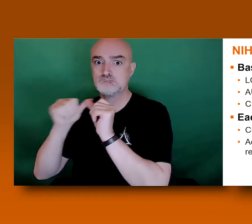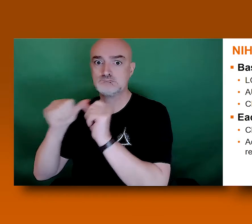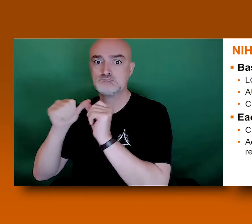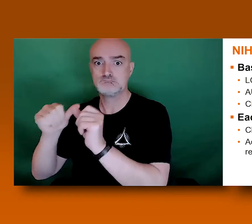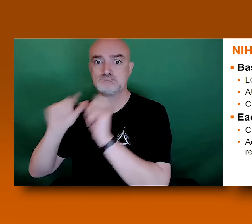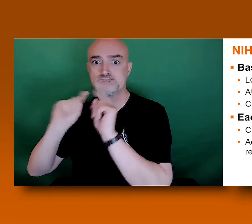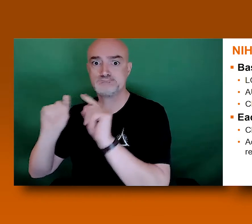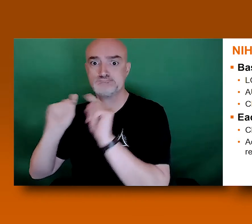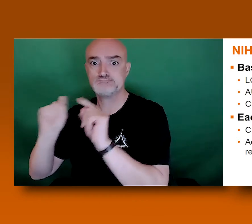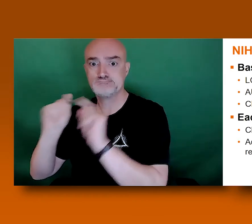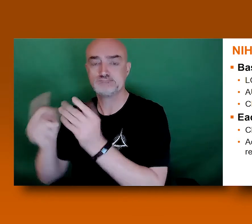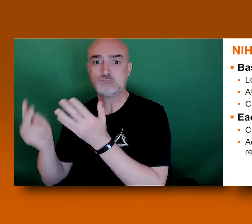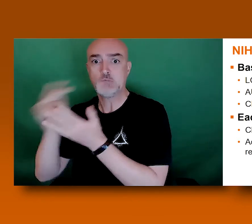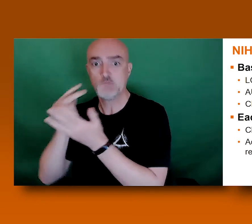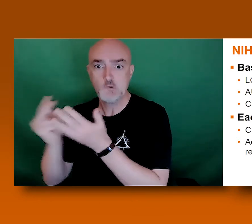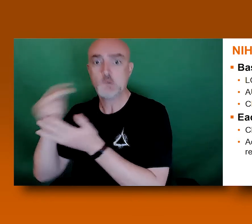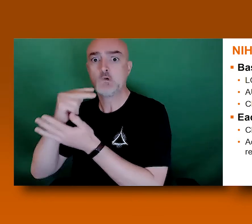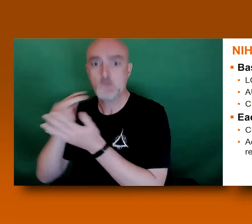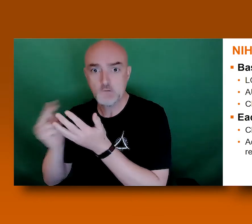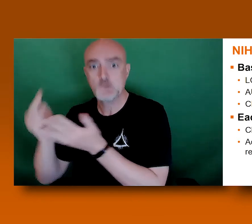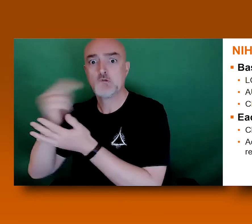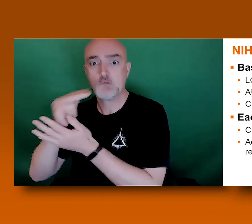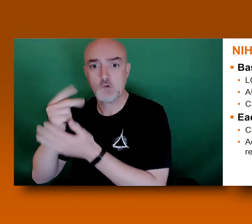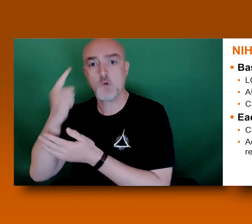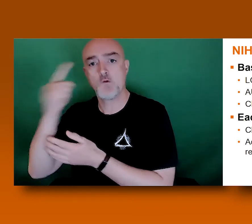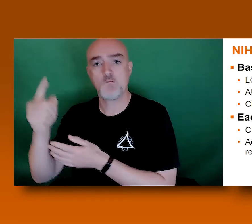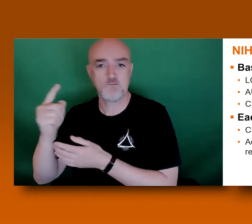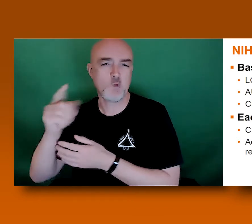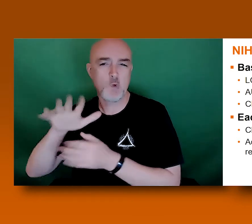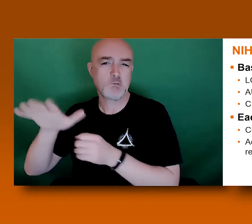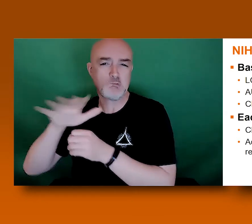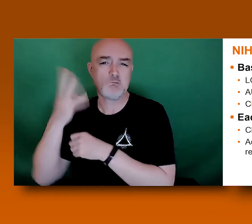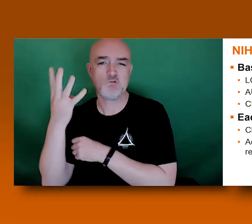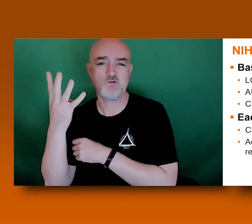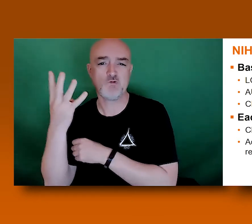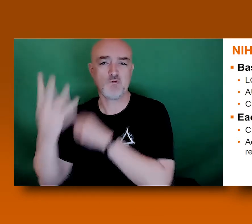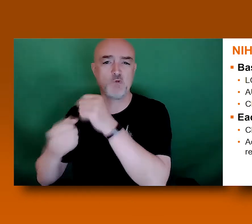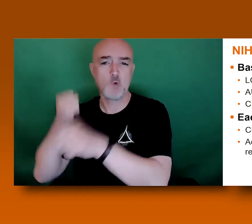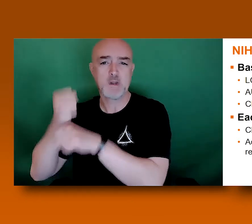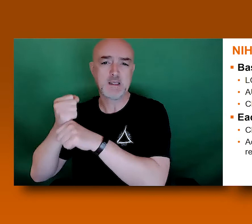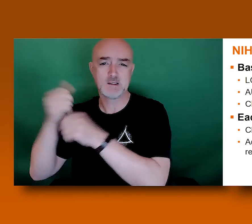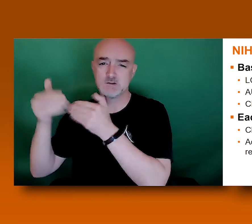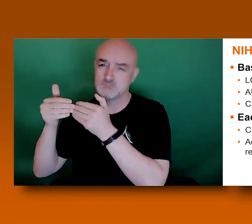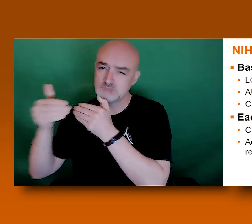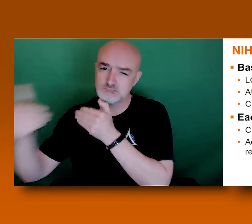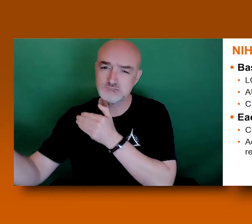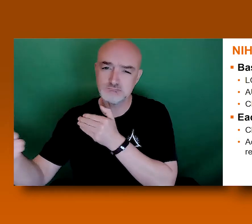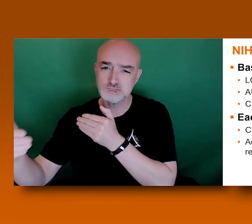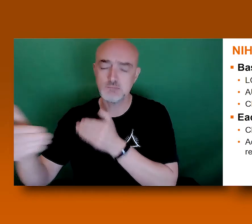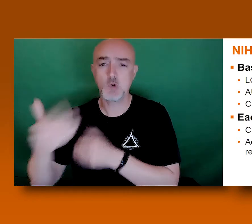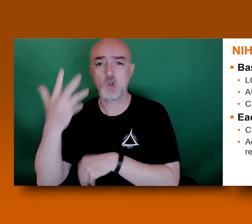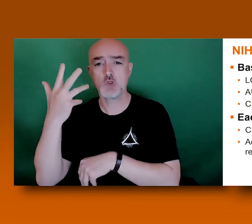they are consistent reviewers. They typically do not exit the process and they'll stay for about a 4-year term